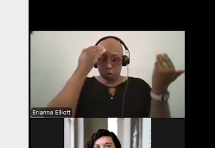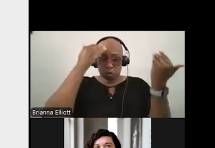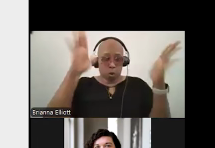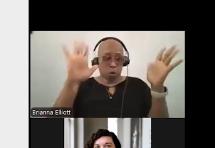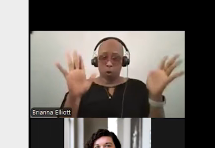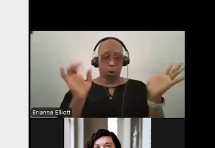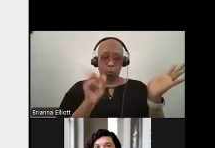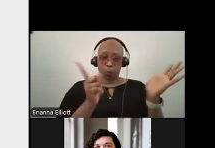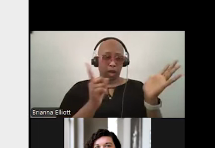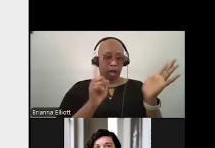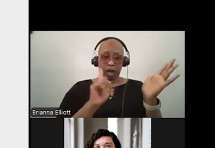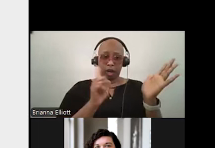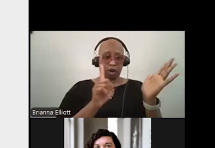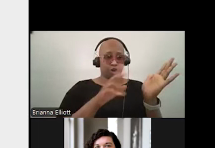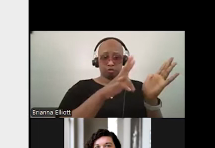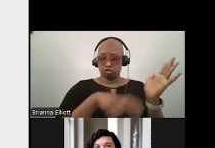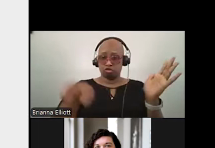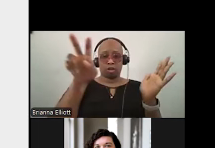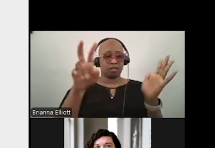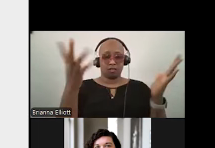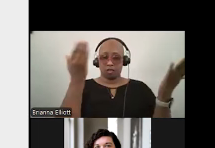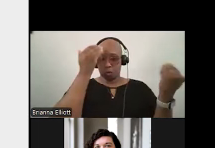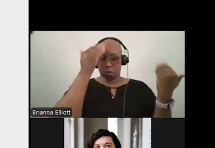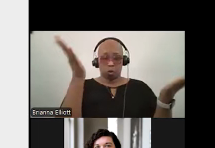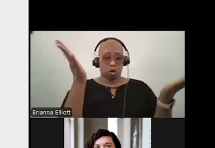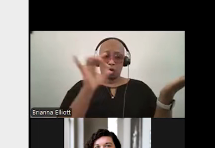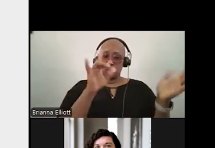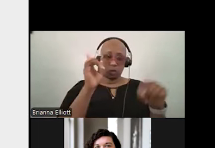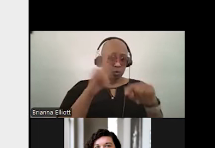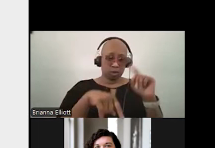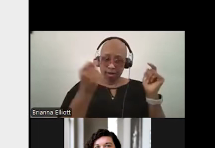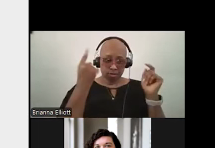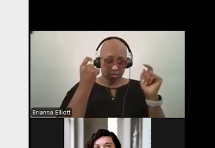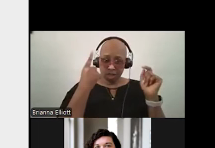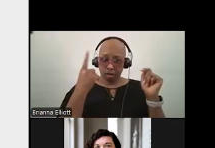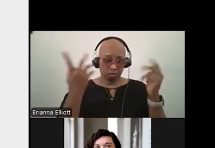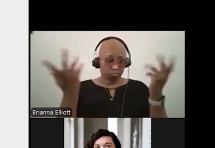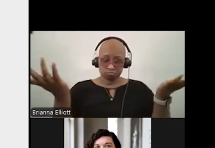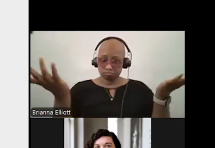click on it to find out. You're not going to be able to understand it. So, you have to make that